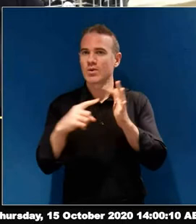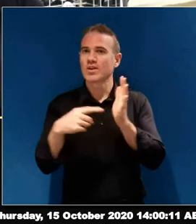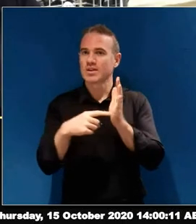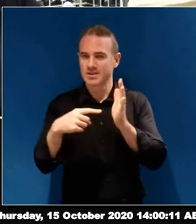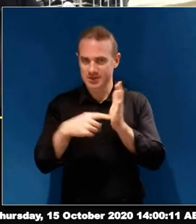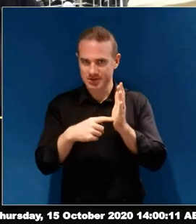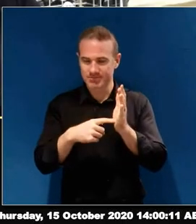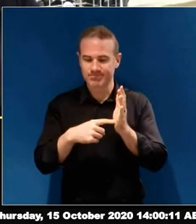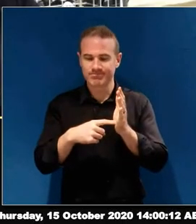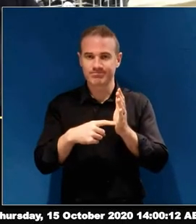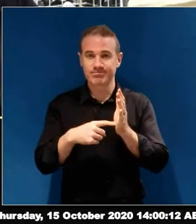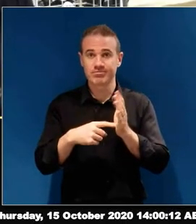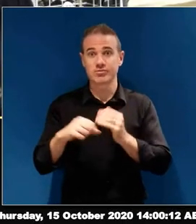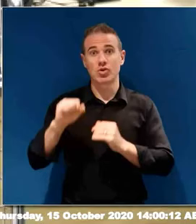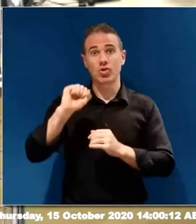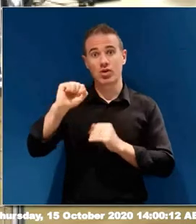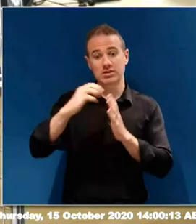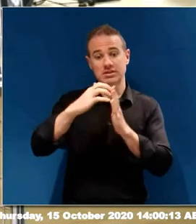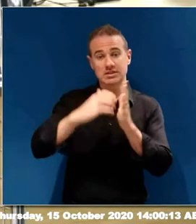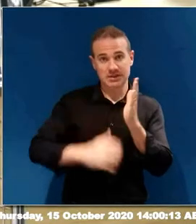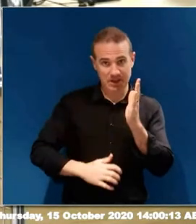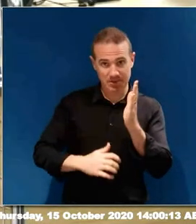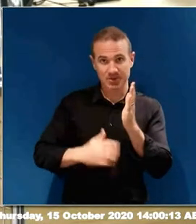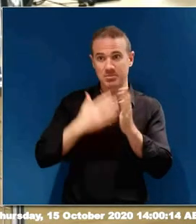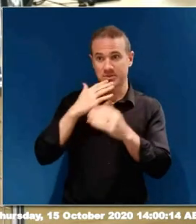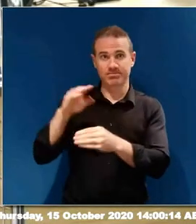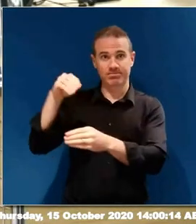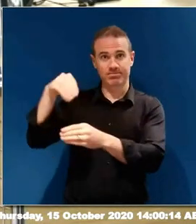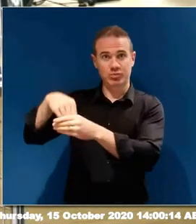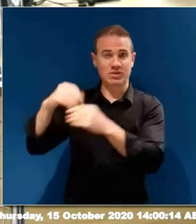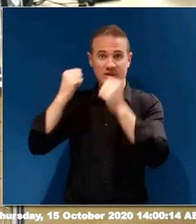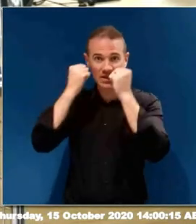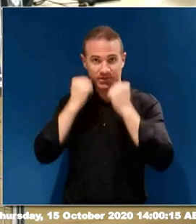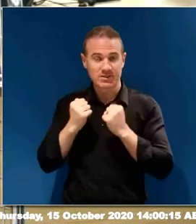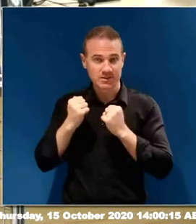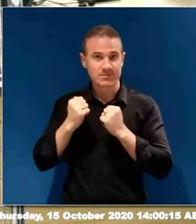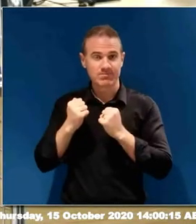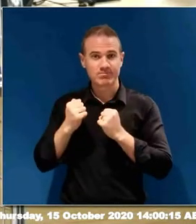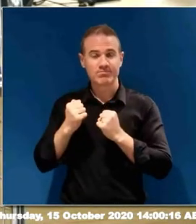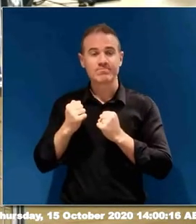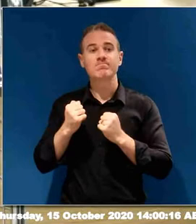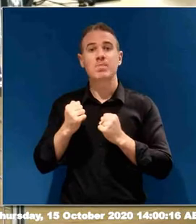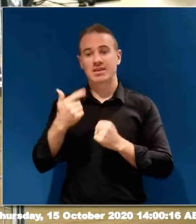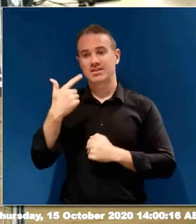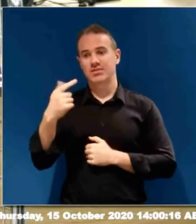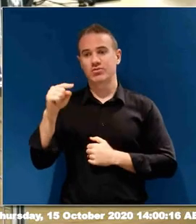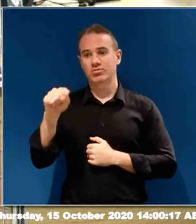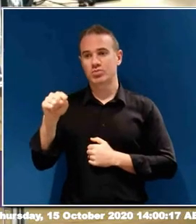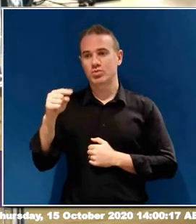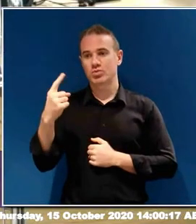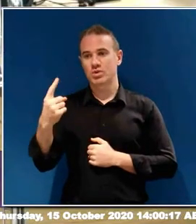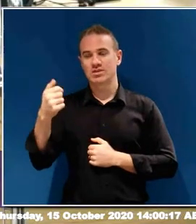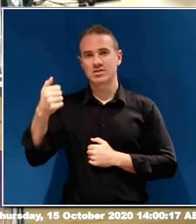and the annexures thereto as 7.166.1 through to 7.166.4.